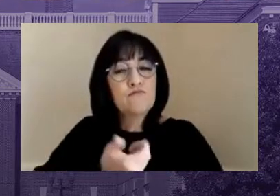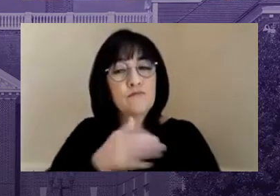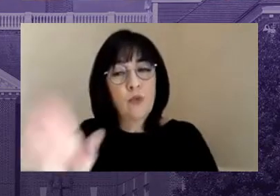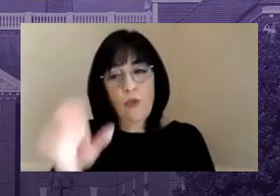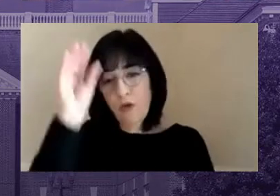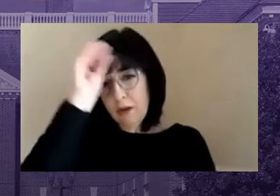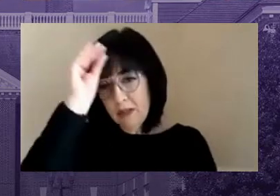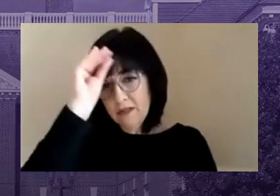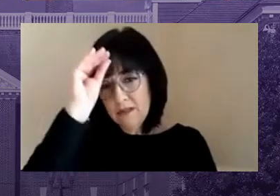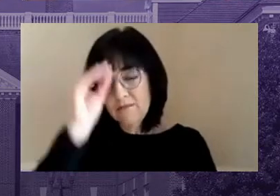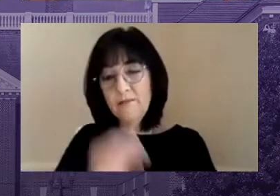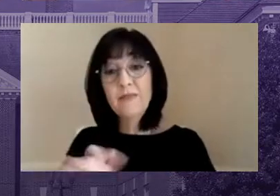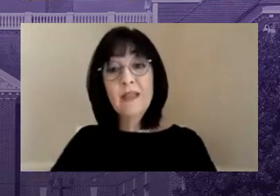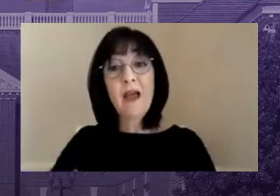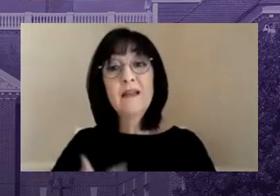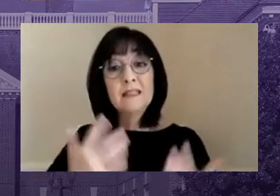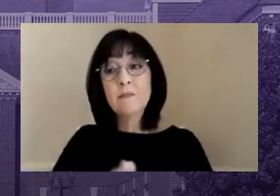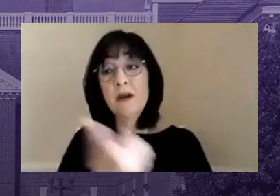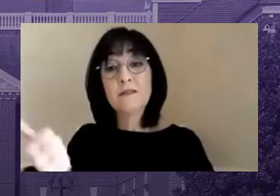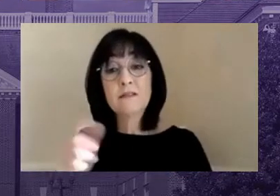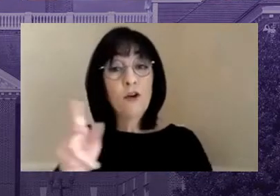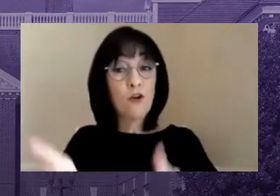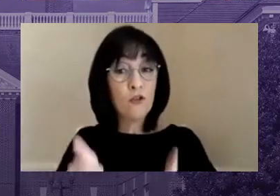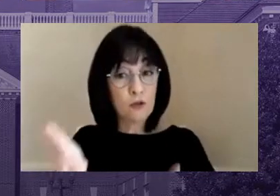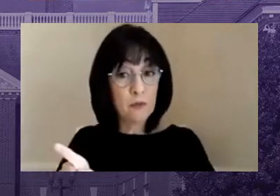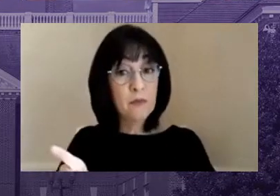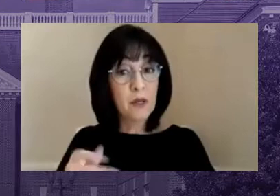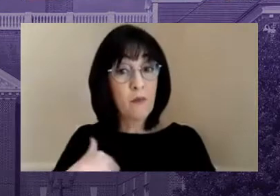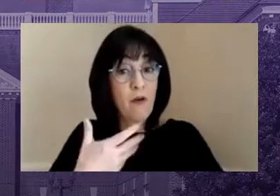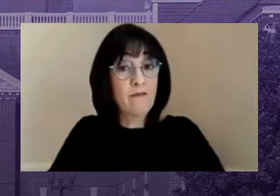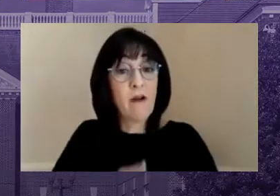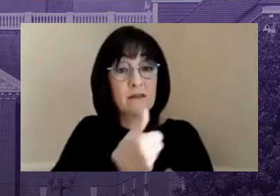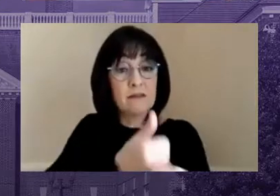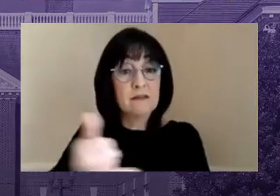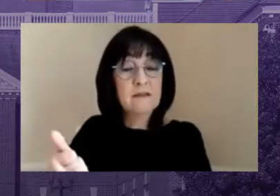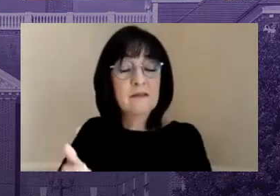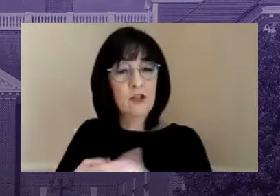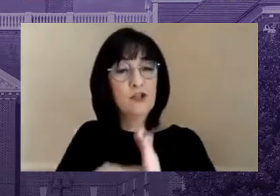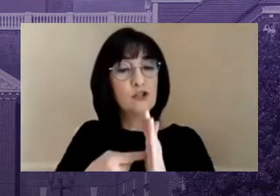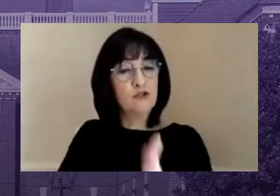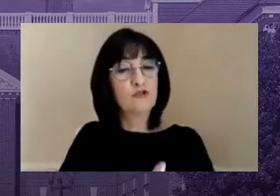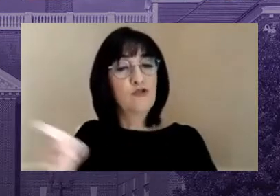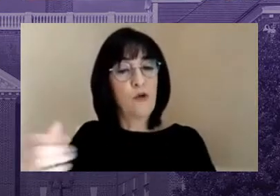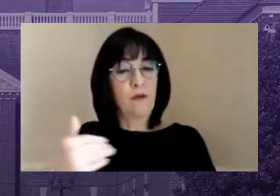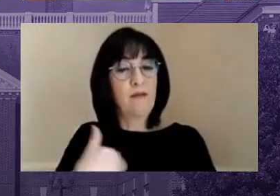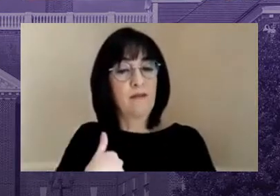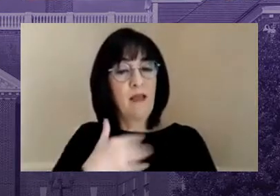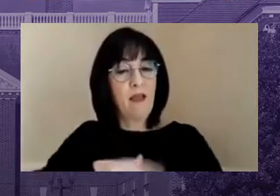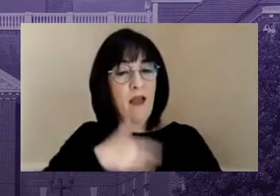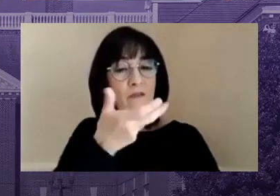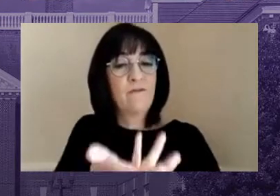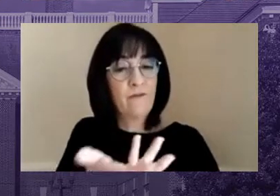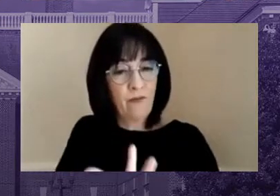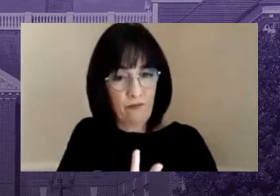and it shows them that they have a voice. leaders also have a positive impact on their friends and